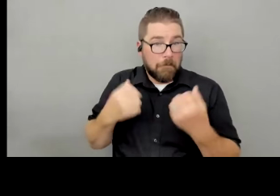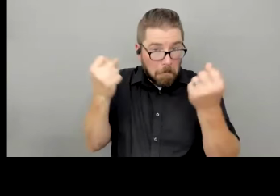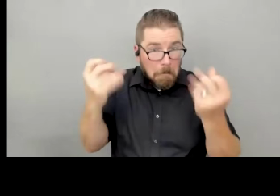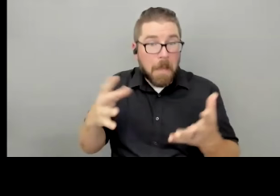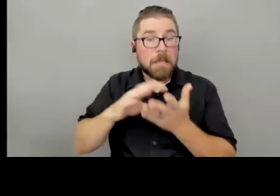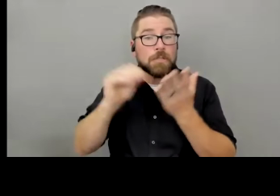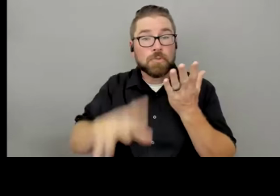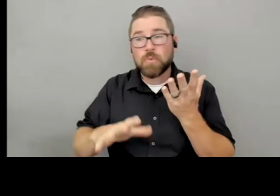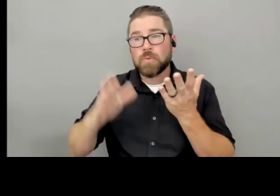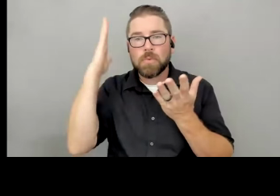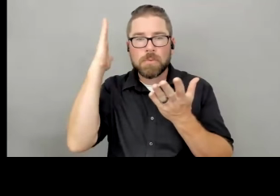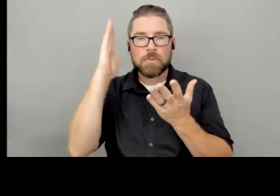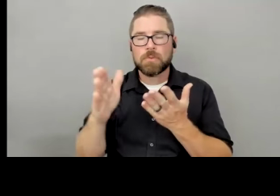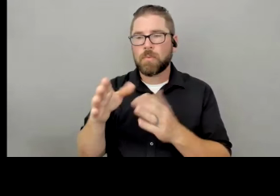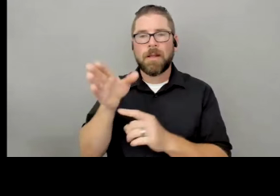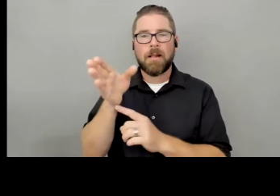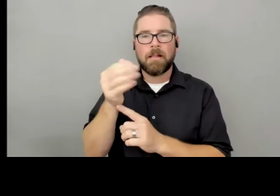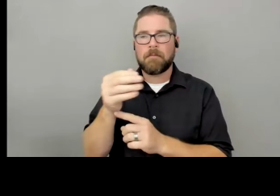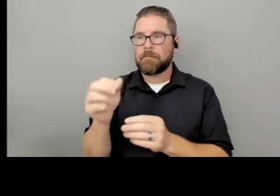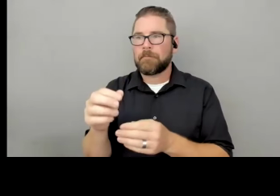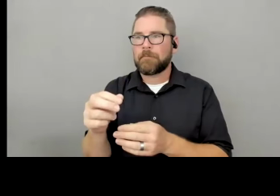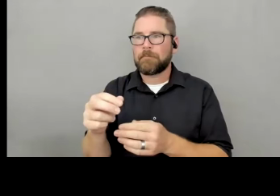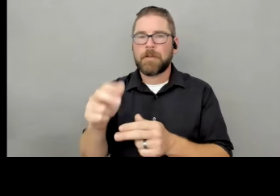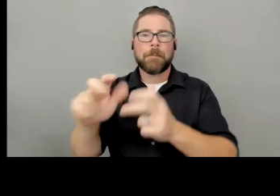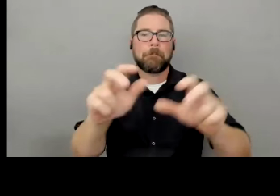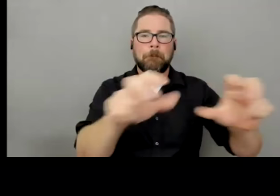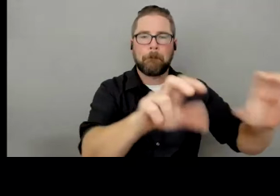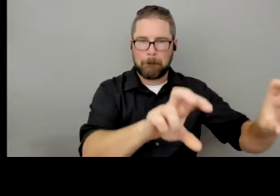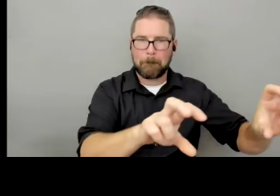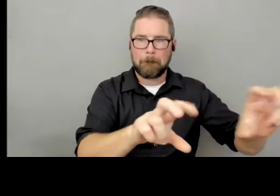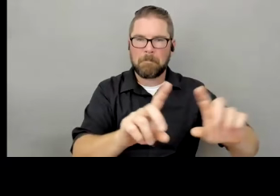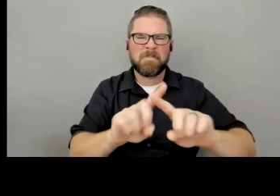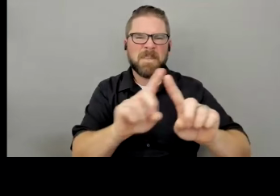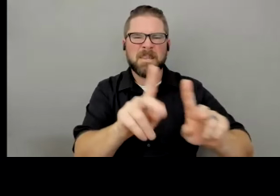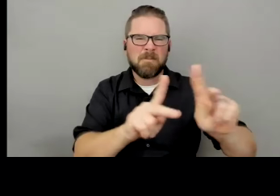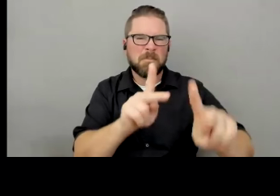So as you can imagine, the distribution, there’s like two prongs of distribution,